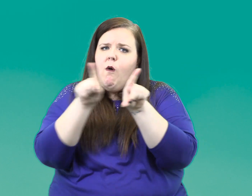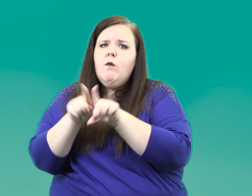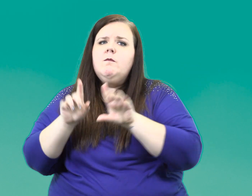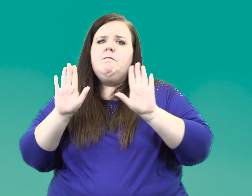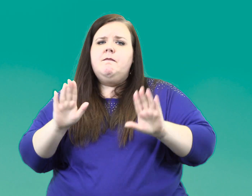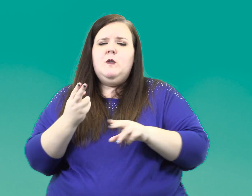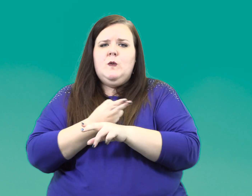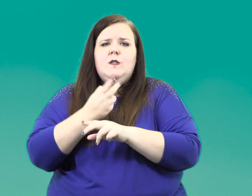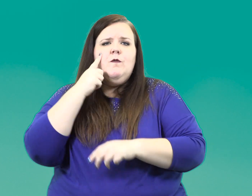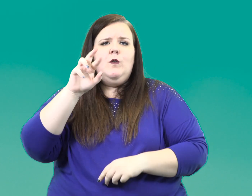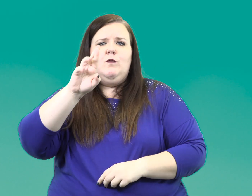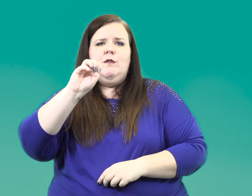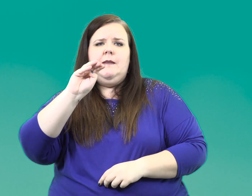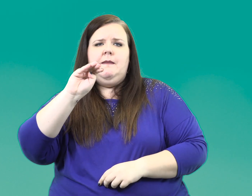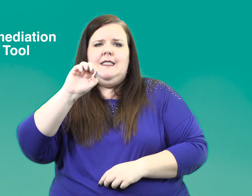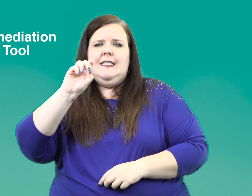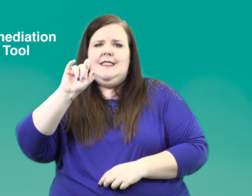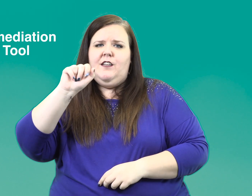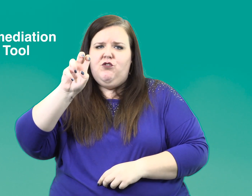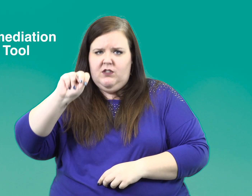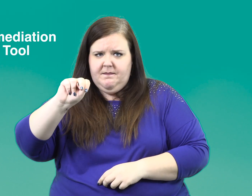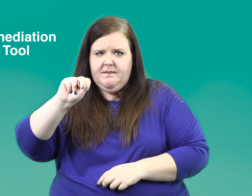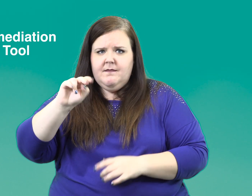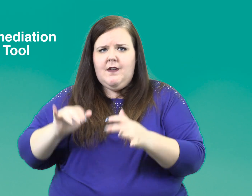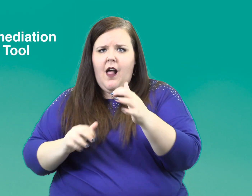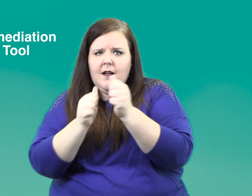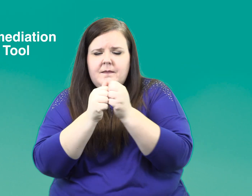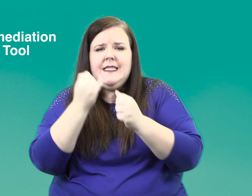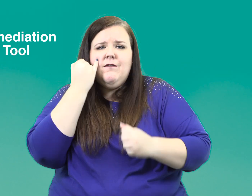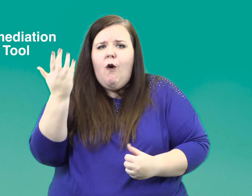Also, "Number Talks" are a wonderful tool for remediation.